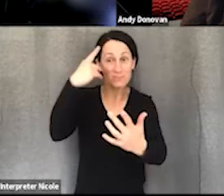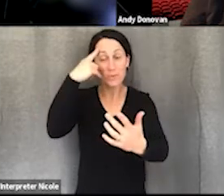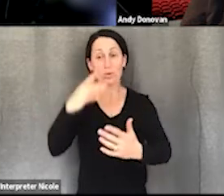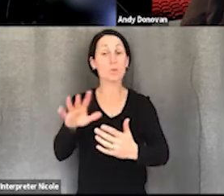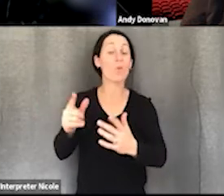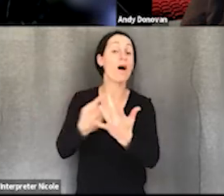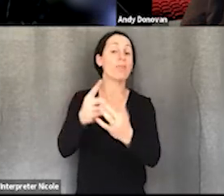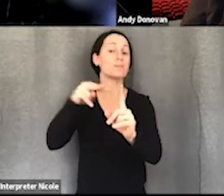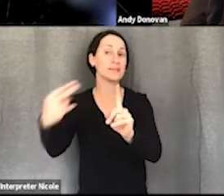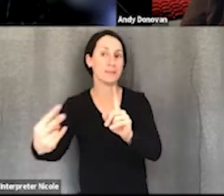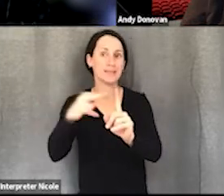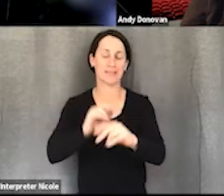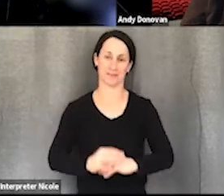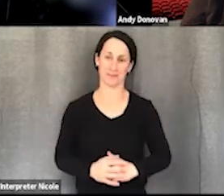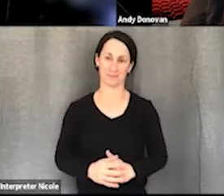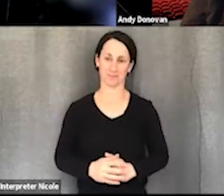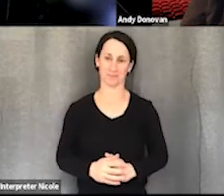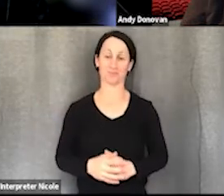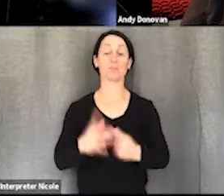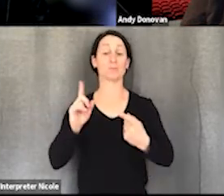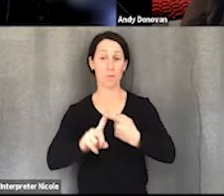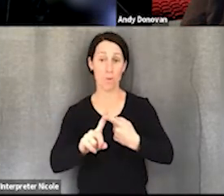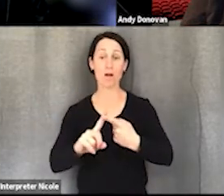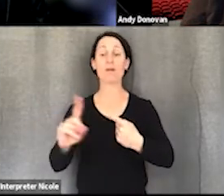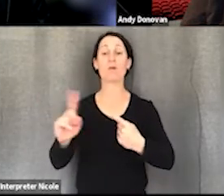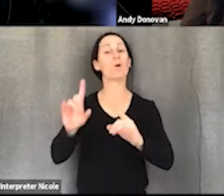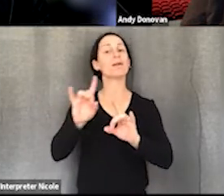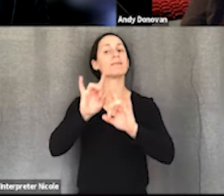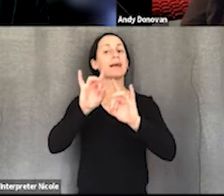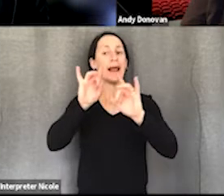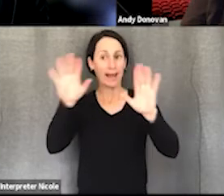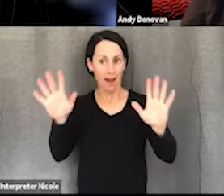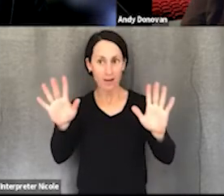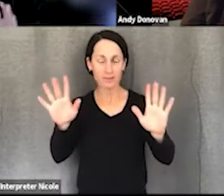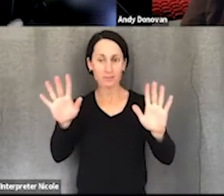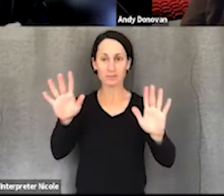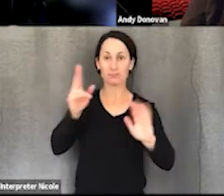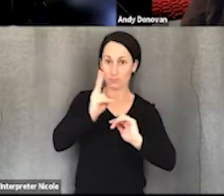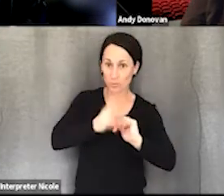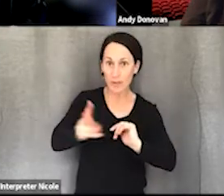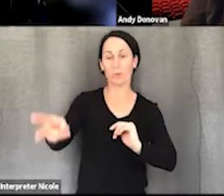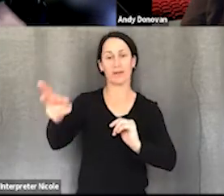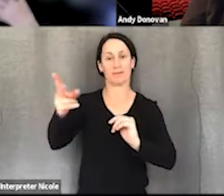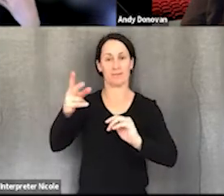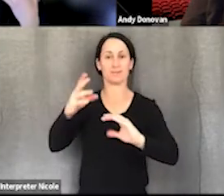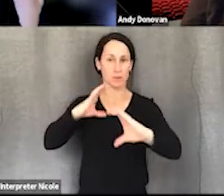But I think clear and frequent communications are the key to managing audience's expectations, whatever the situation.